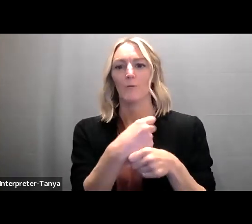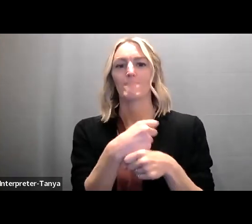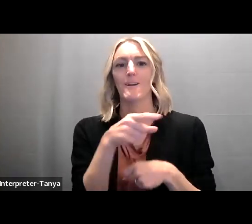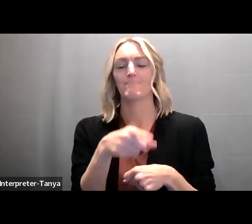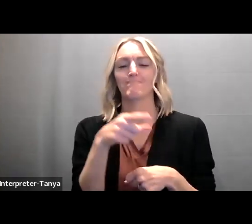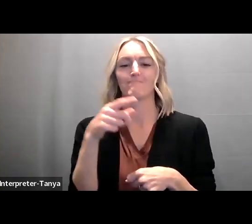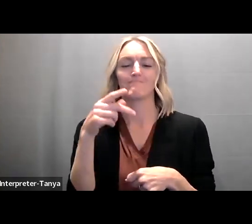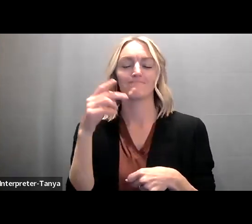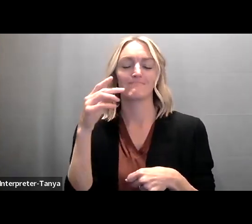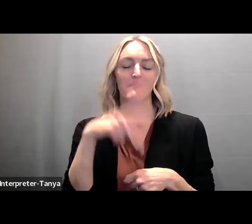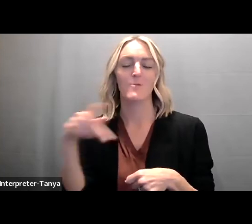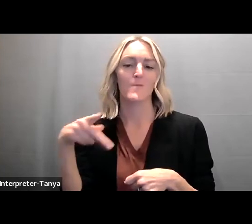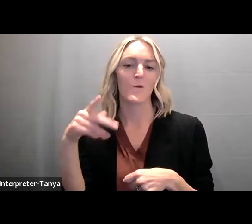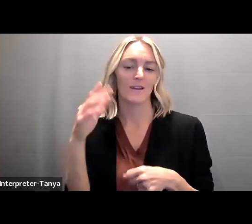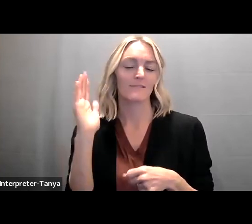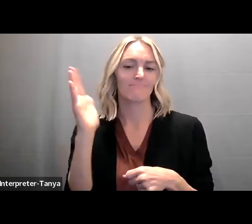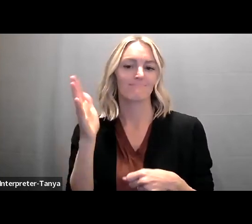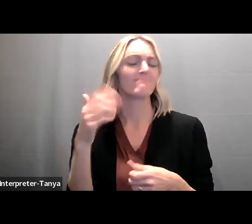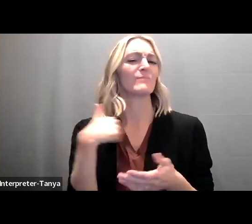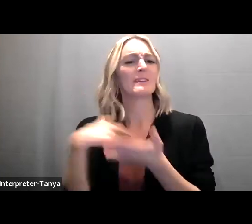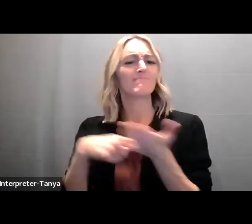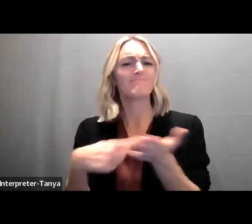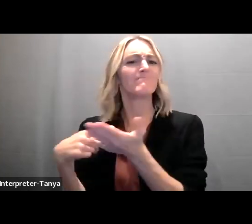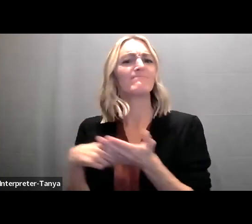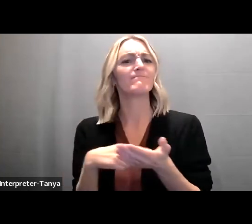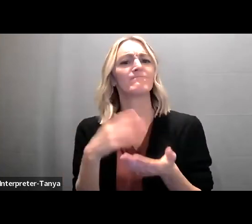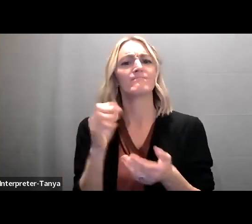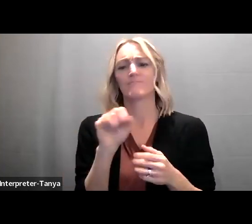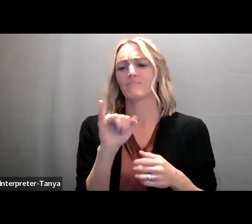we talked a lot about you know, what can a SILCK currently do where should SILCK currently